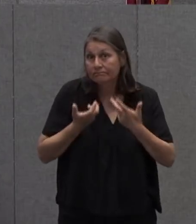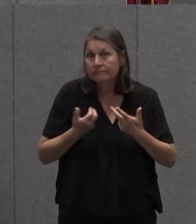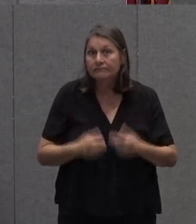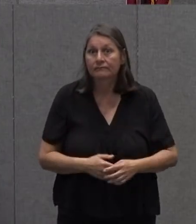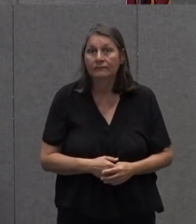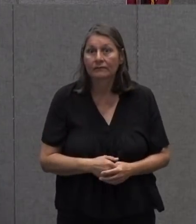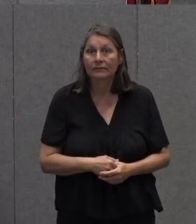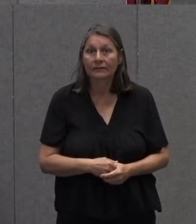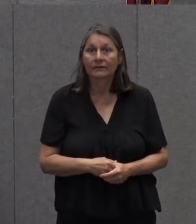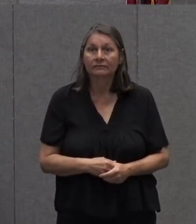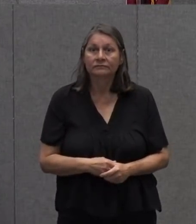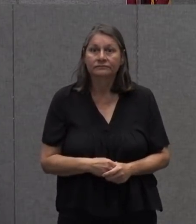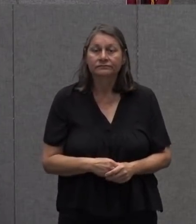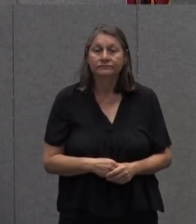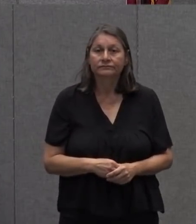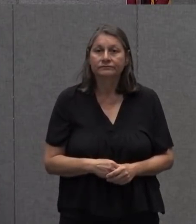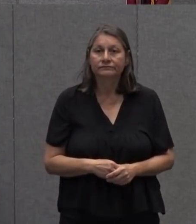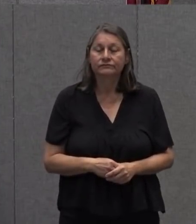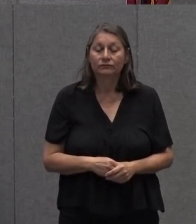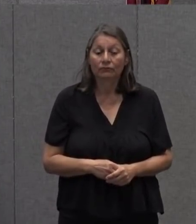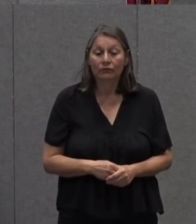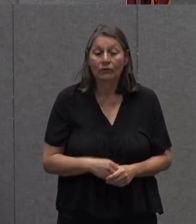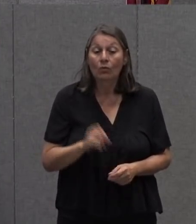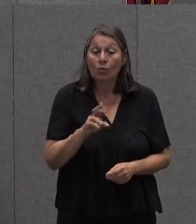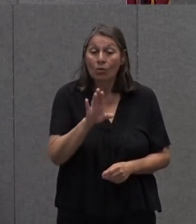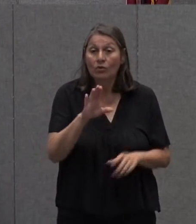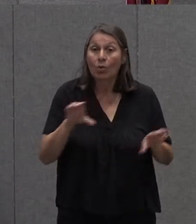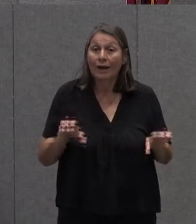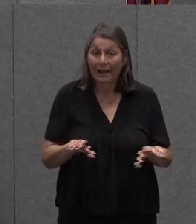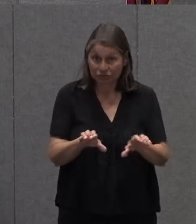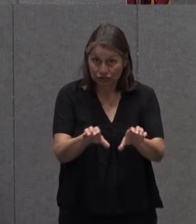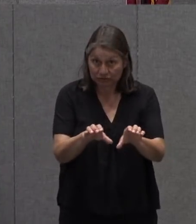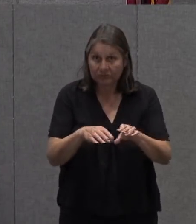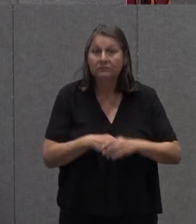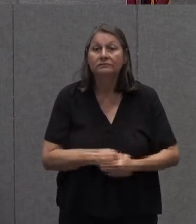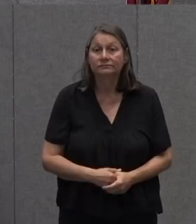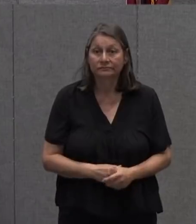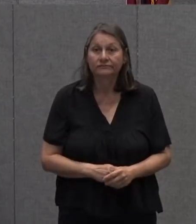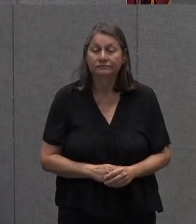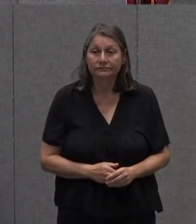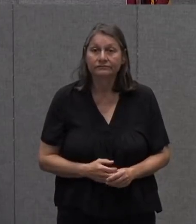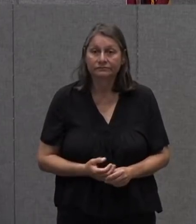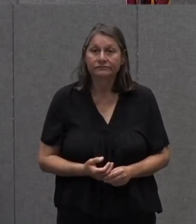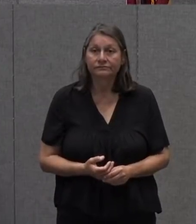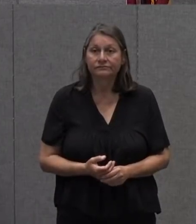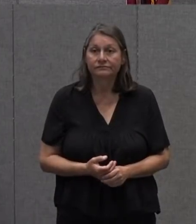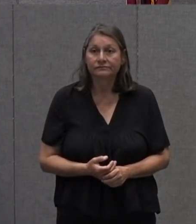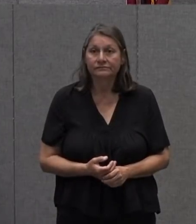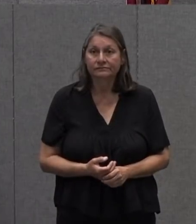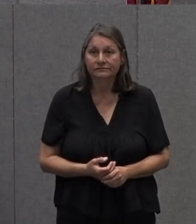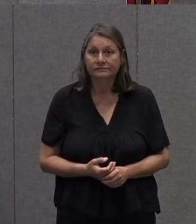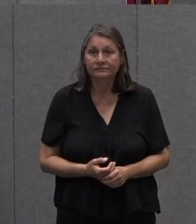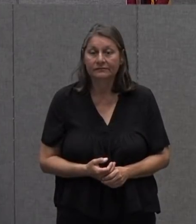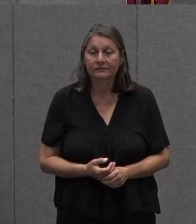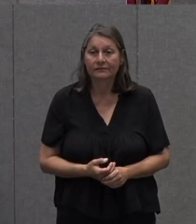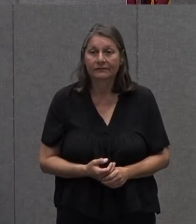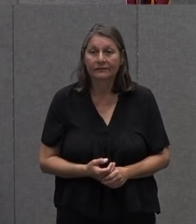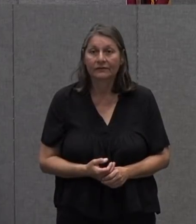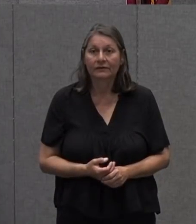in your Cinquain poem this week. All right, so that is your task for me, or your challenge